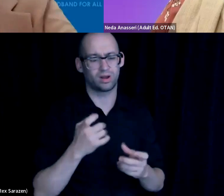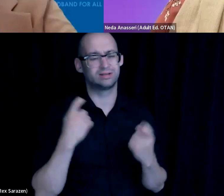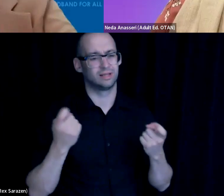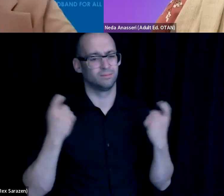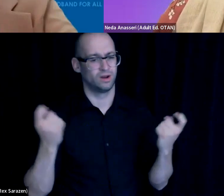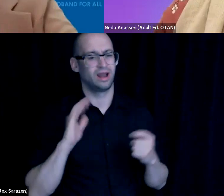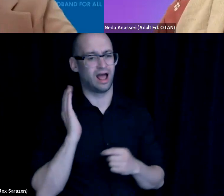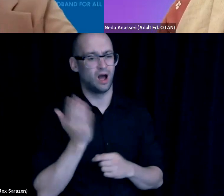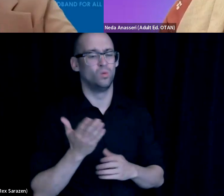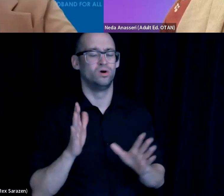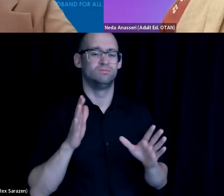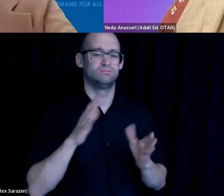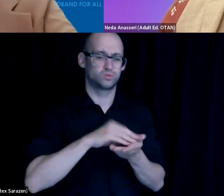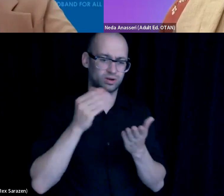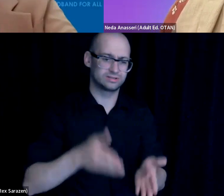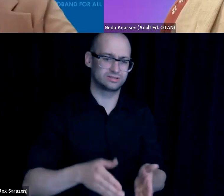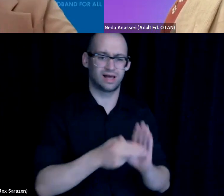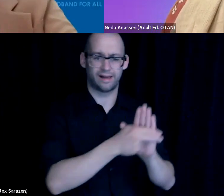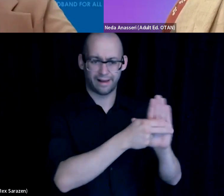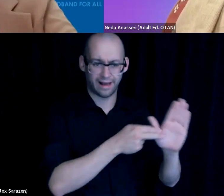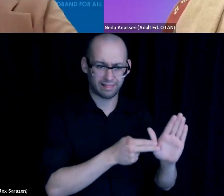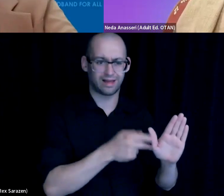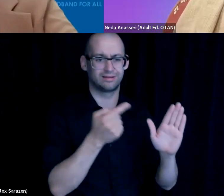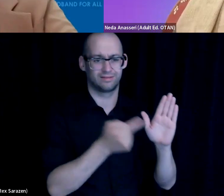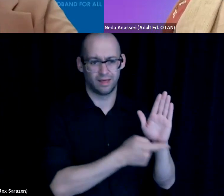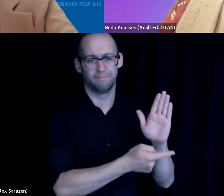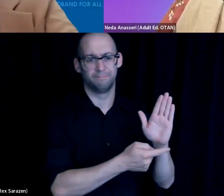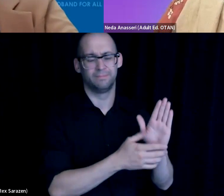annual basis, and they're highlighted at the Acts of Conferences, the Administrator Conference